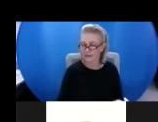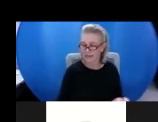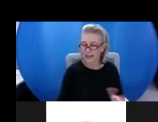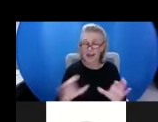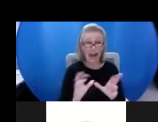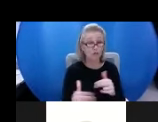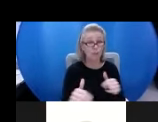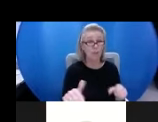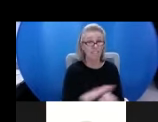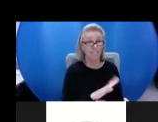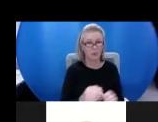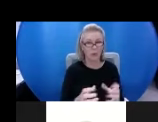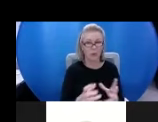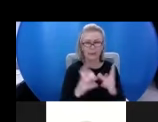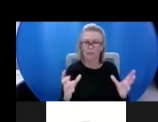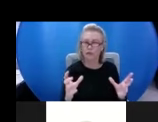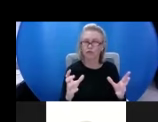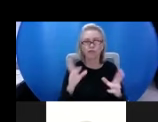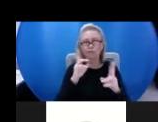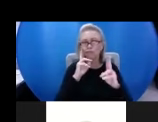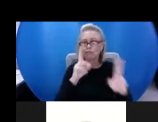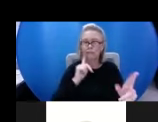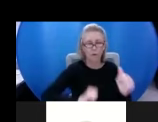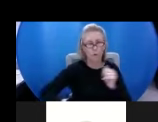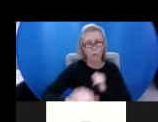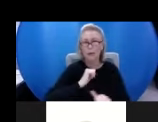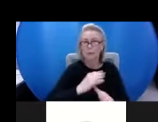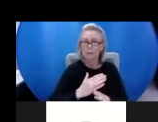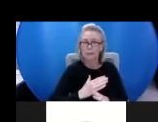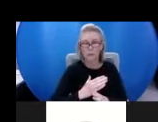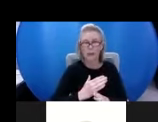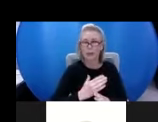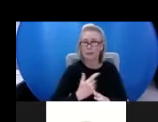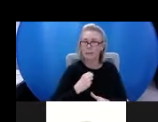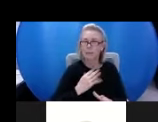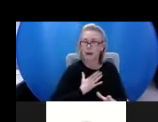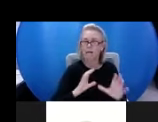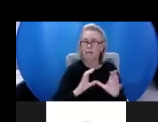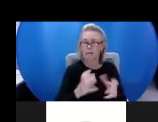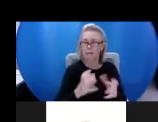like mutual respect for one another both between, like me and my classmates, as well as between us